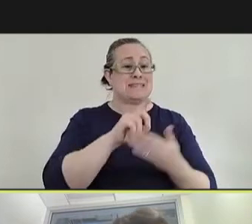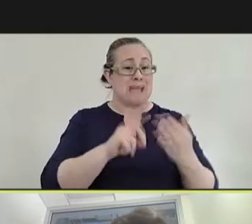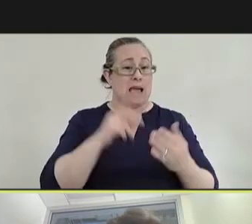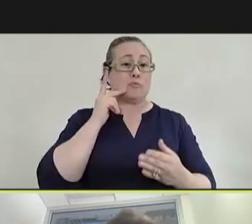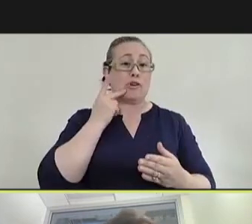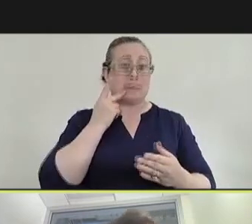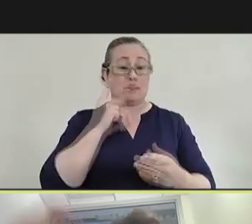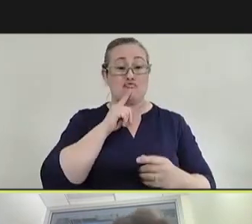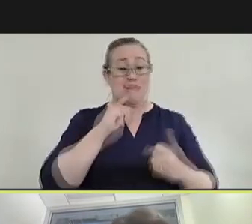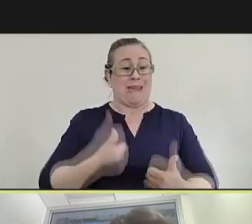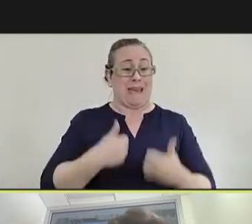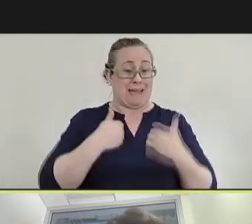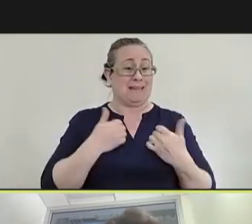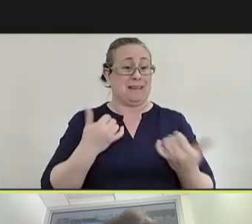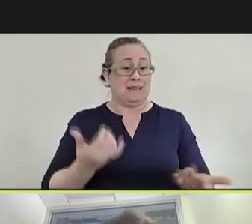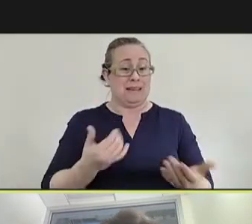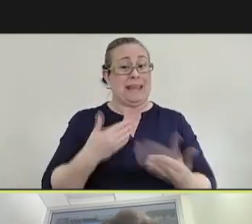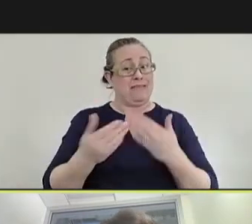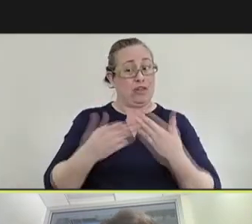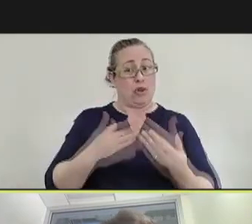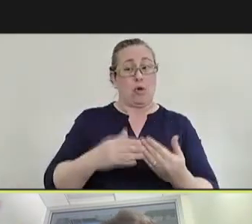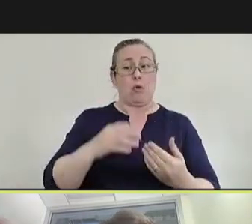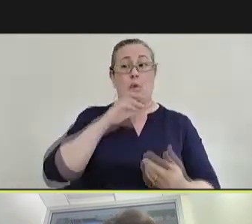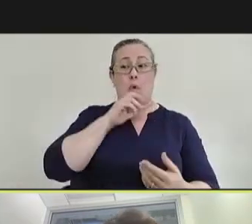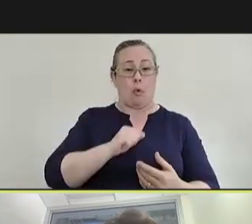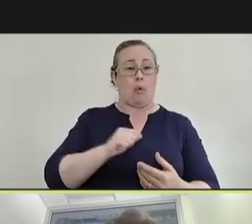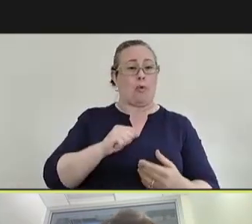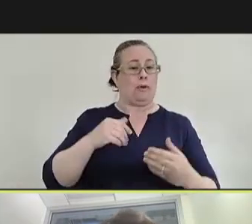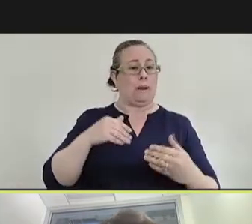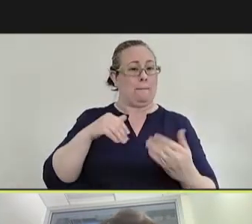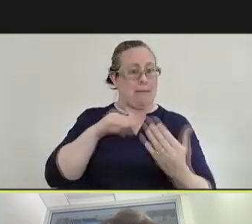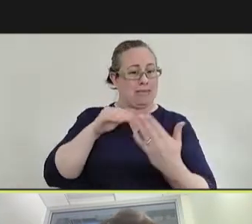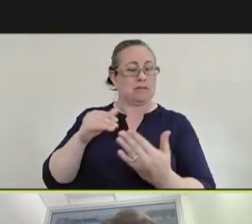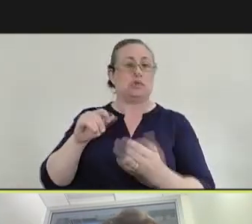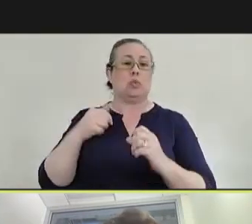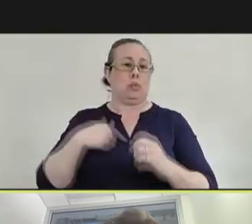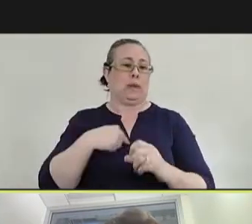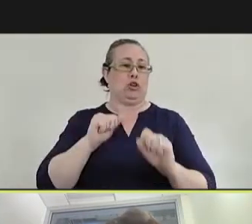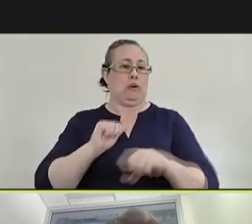right? So even with the old methods, right, you can make these protein vaccines. And